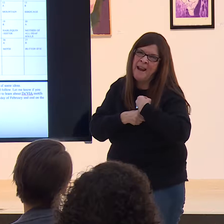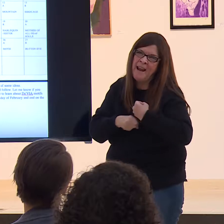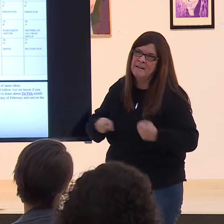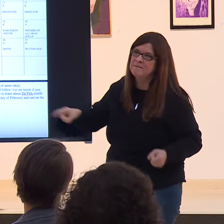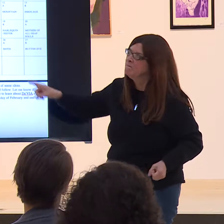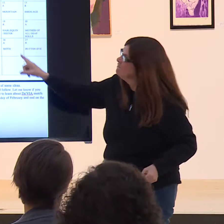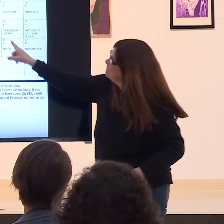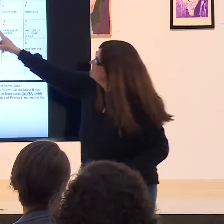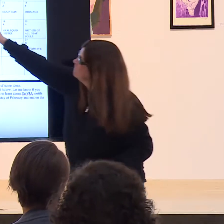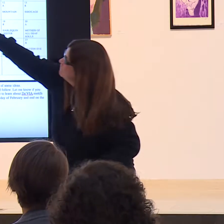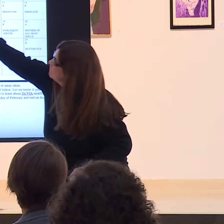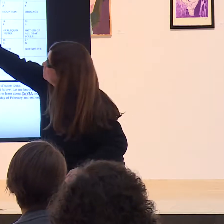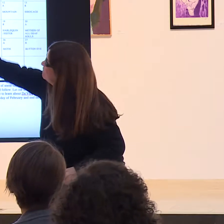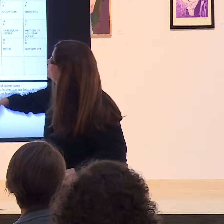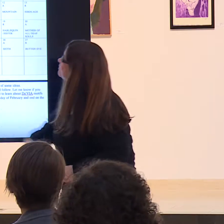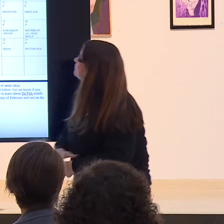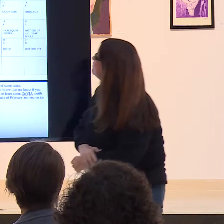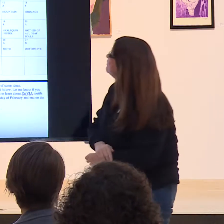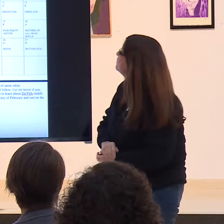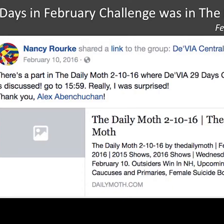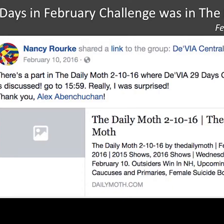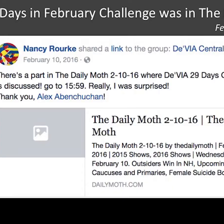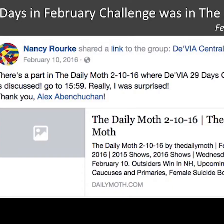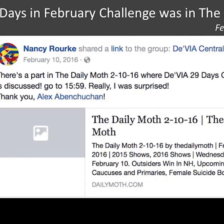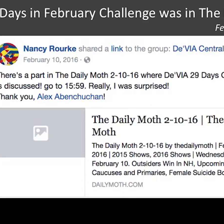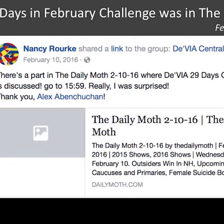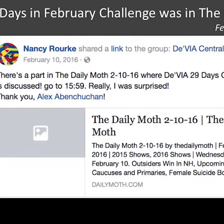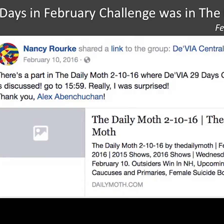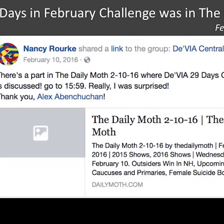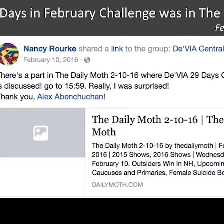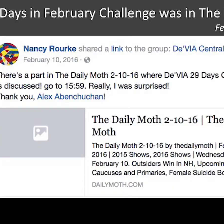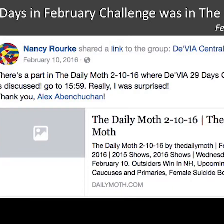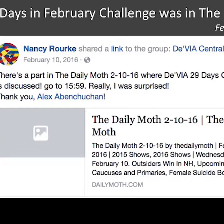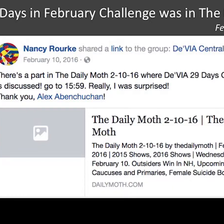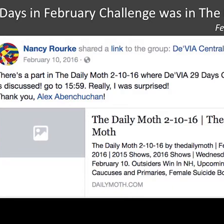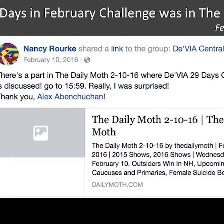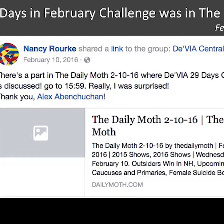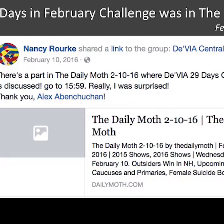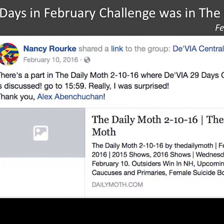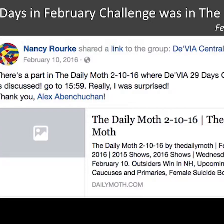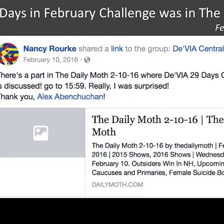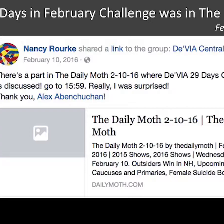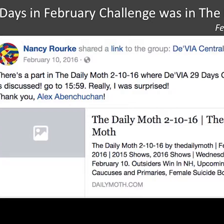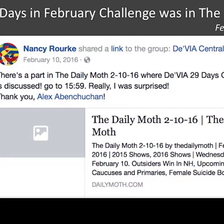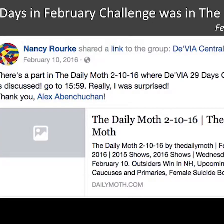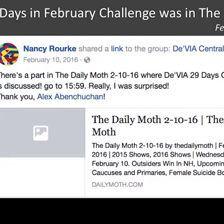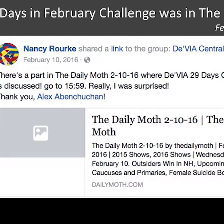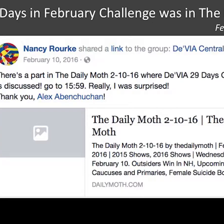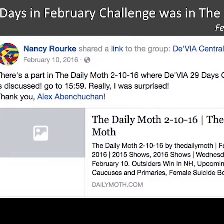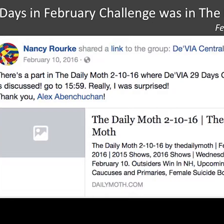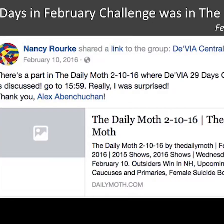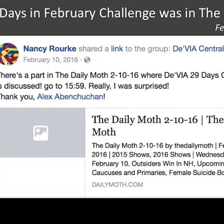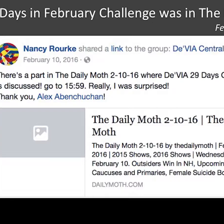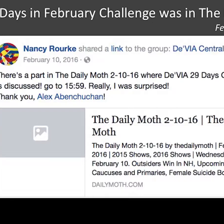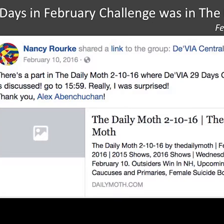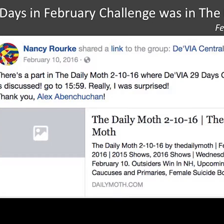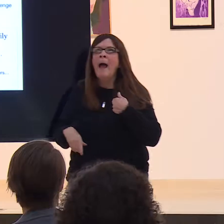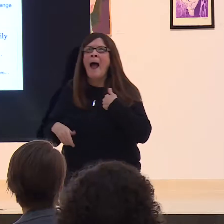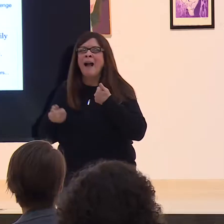And actually, I made this piece up here with all of the motifs that we were going to incorporate in the month of February.